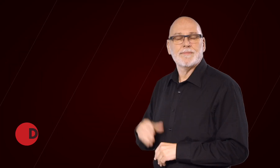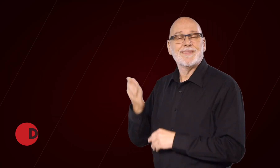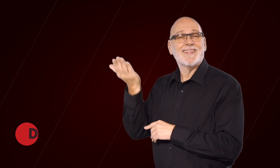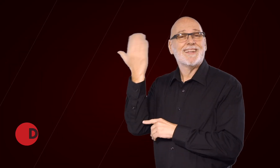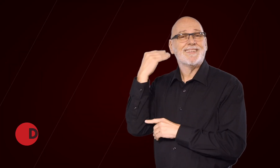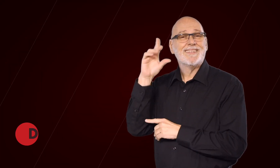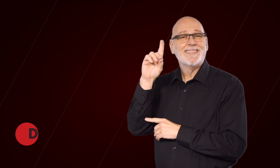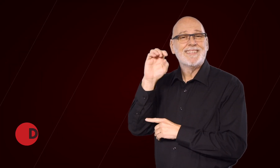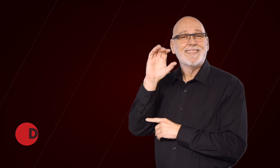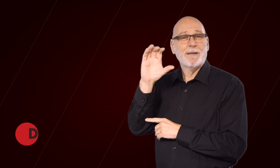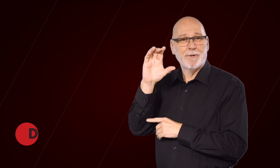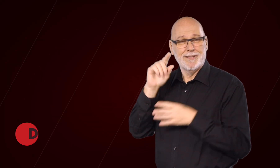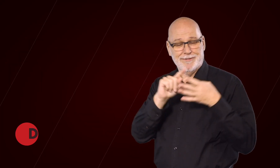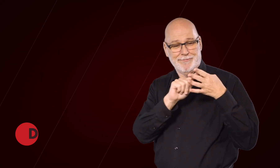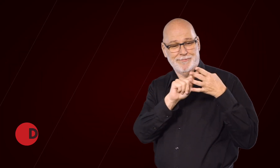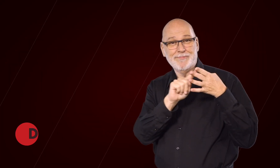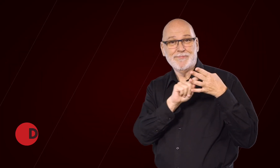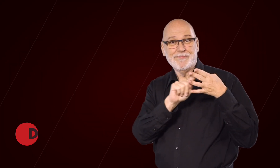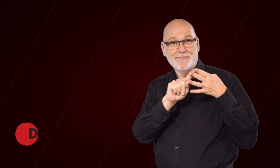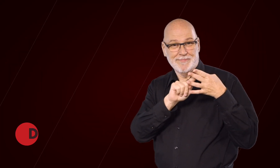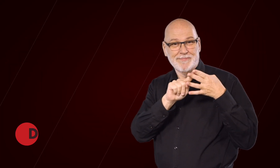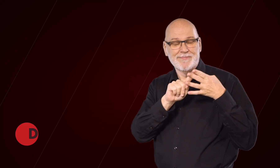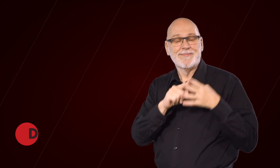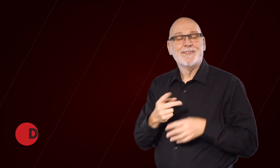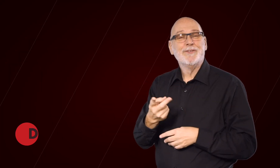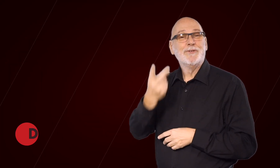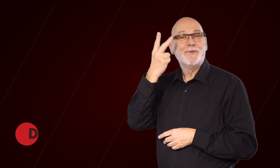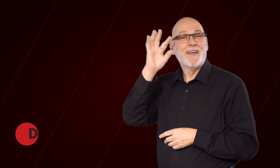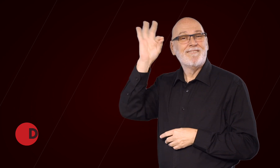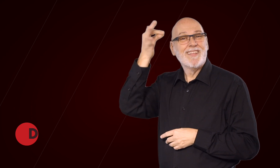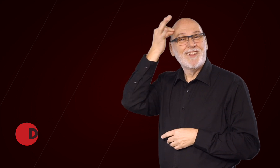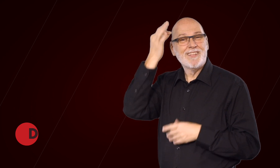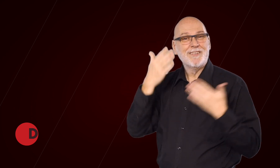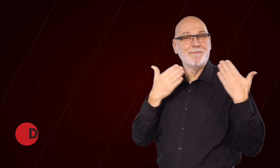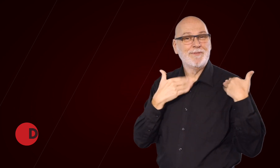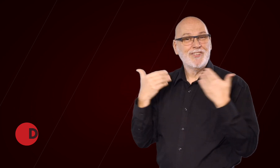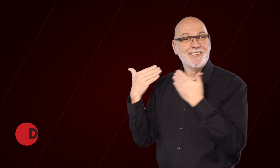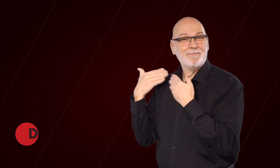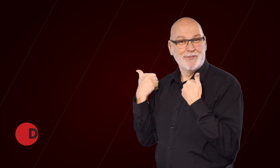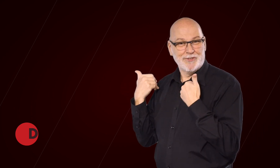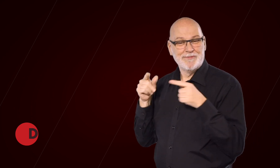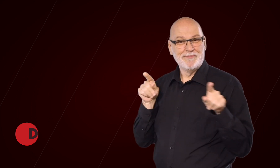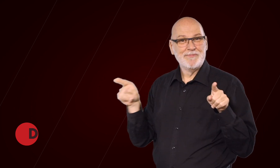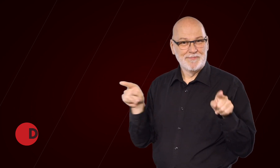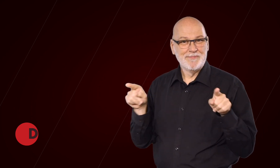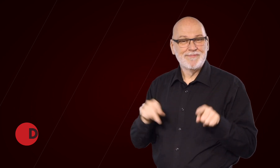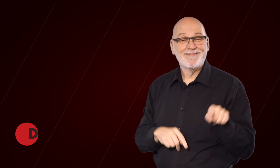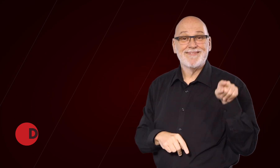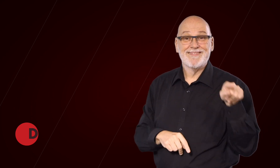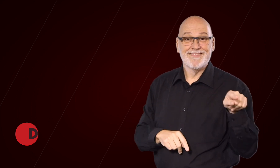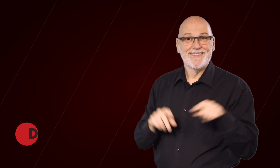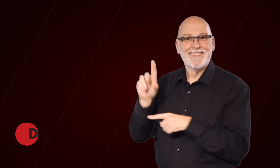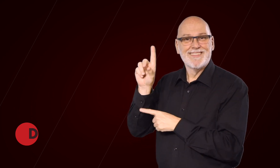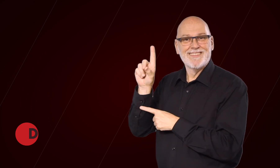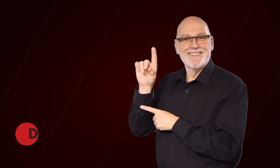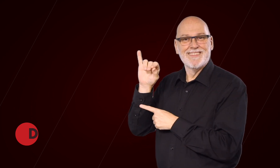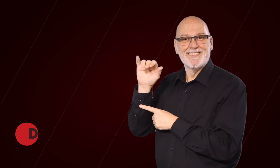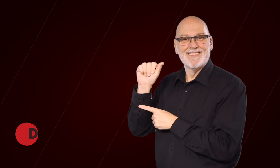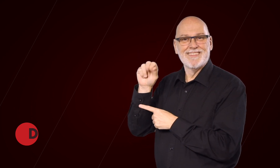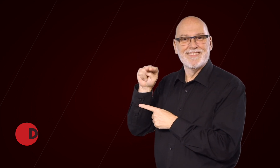[ANSELMO]: In early December, two federal Ministers - Diane Lebouthillier,